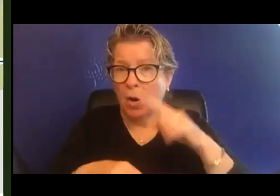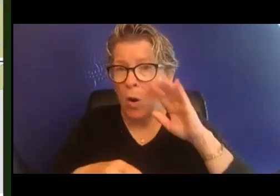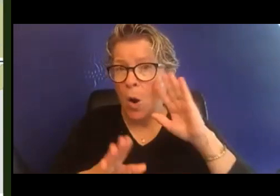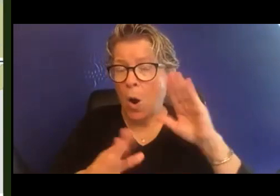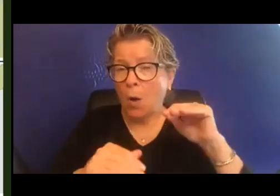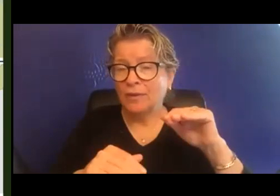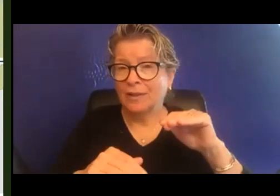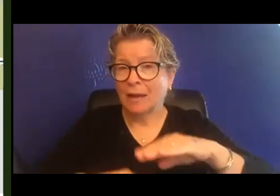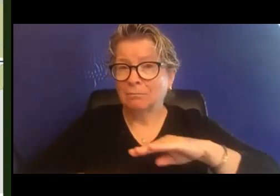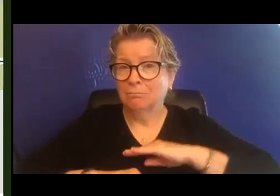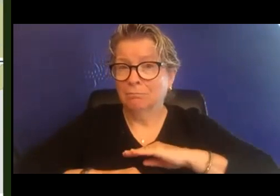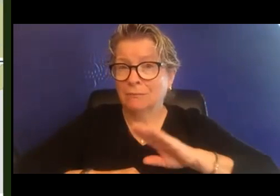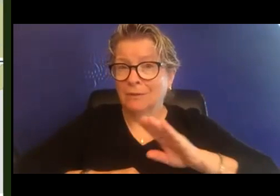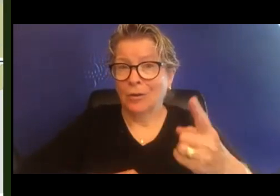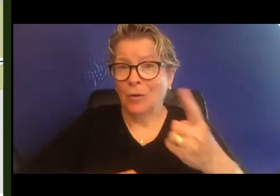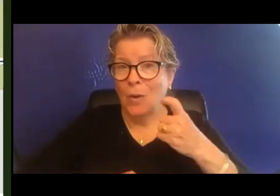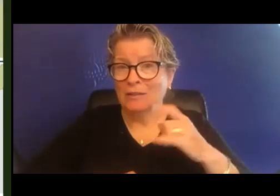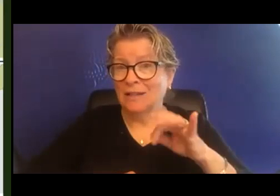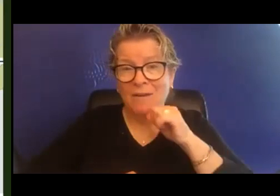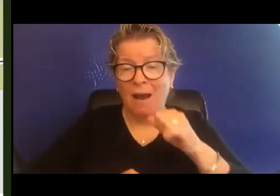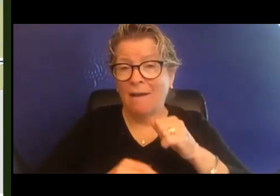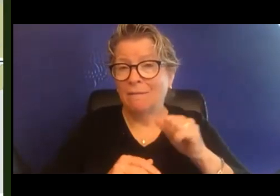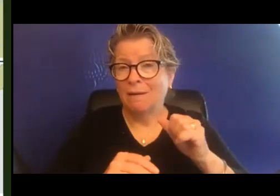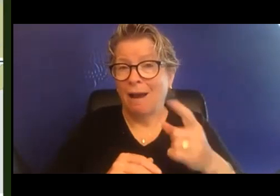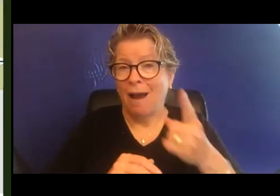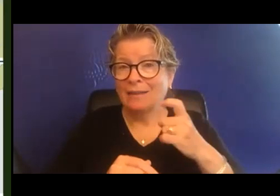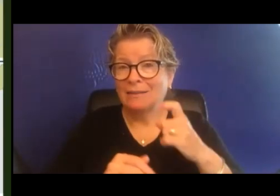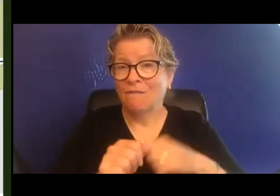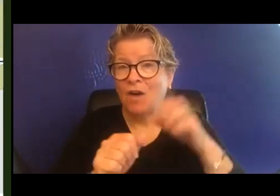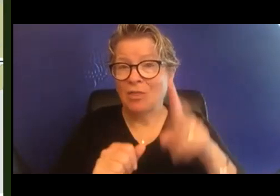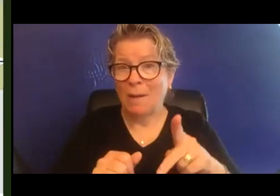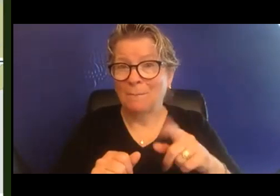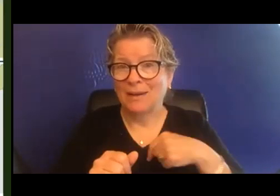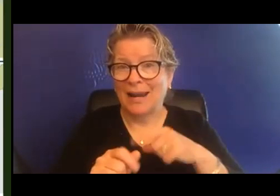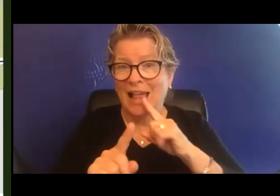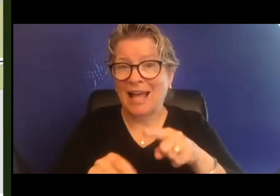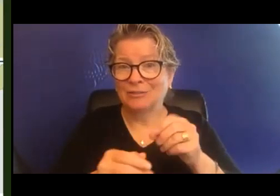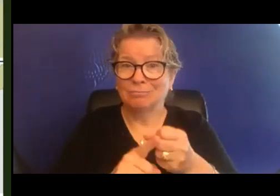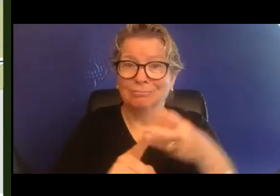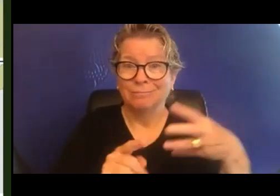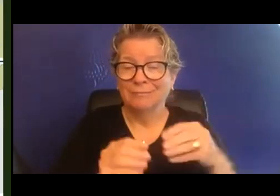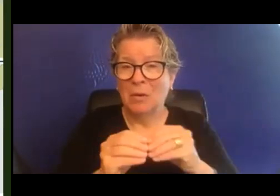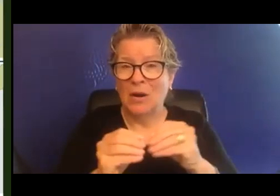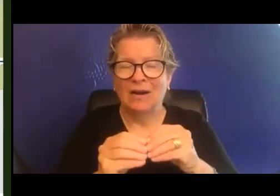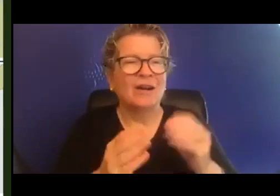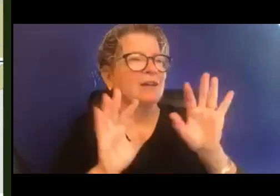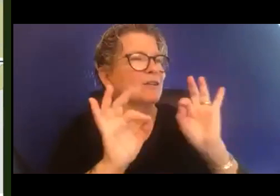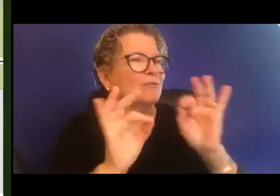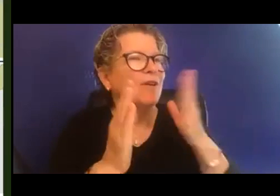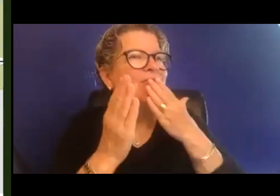followup question and I'll answer it some more. Great, thank you so much, Ron.